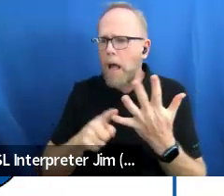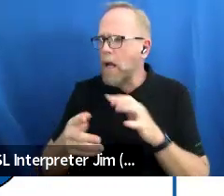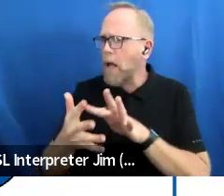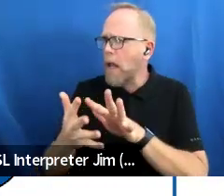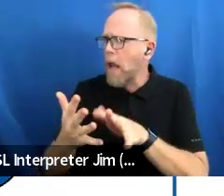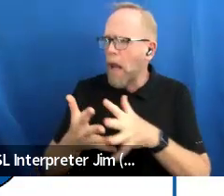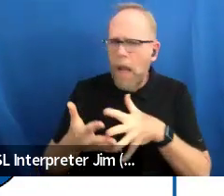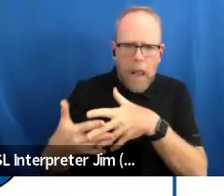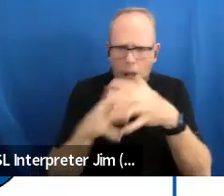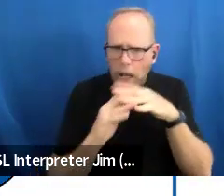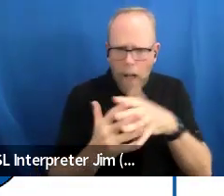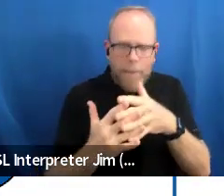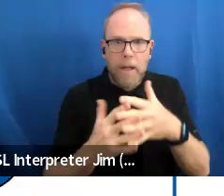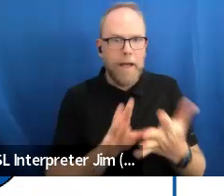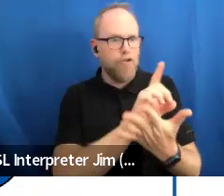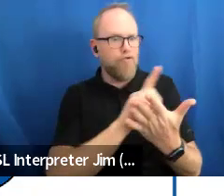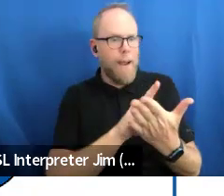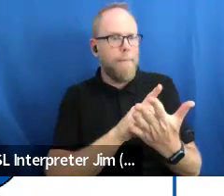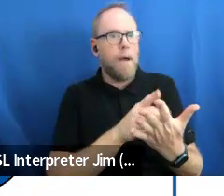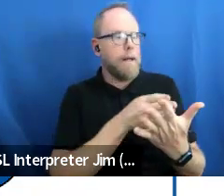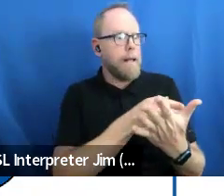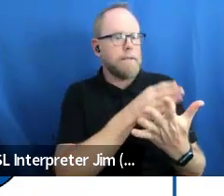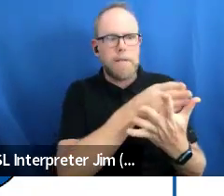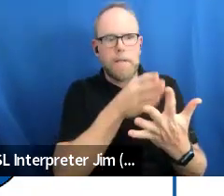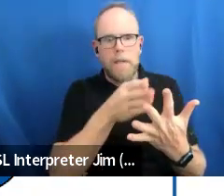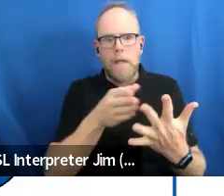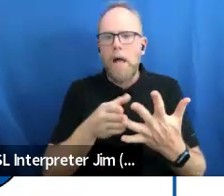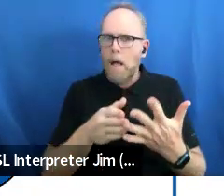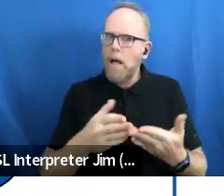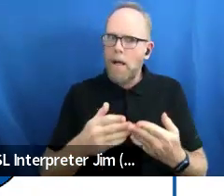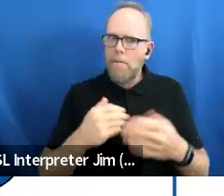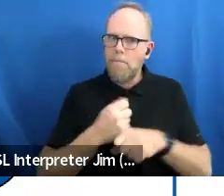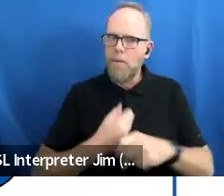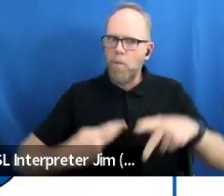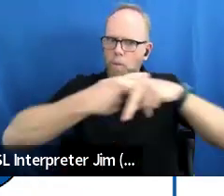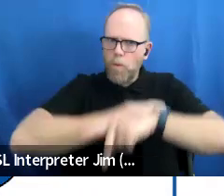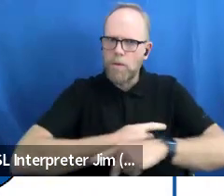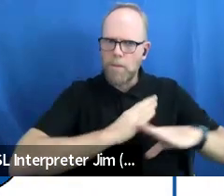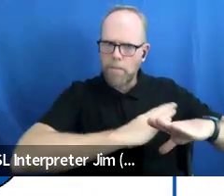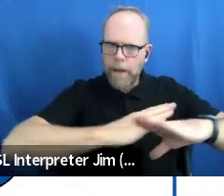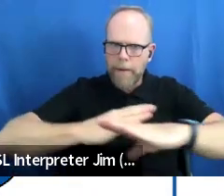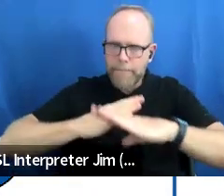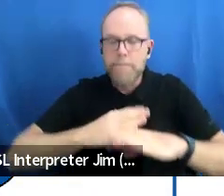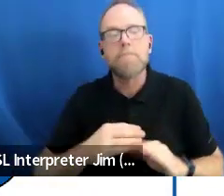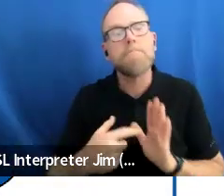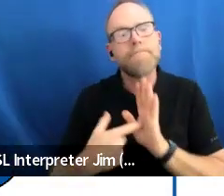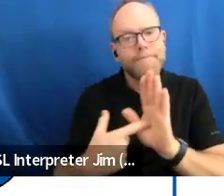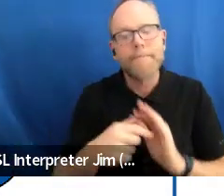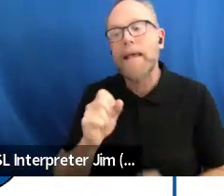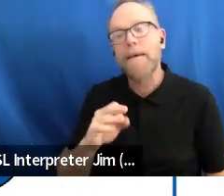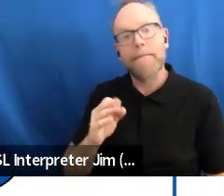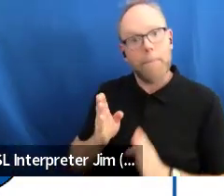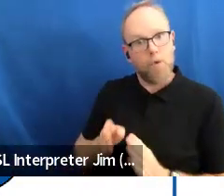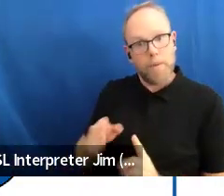it can lead to more difficult barriers. For example, if you are Black and disabled,